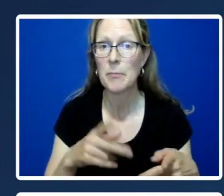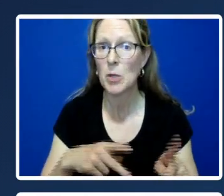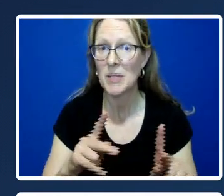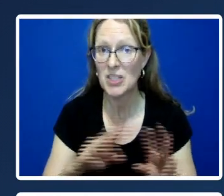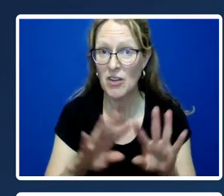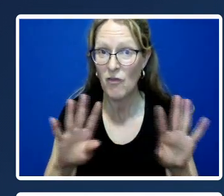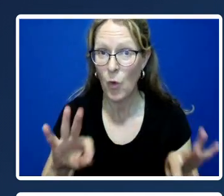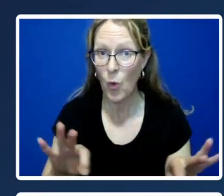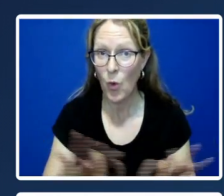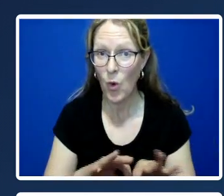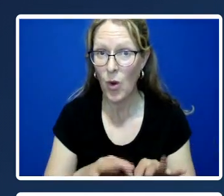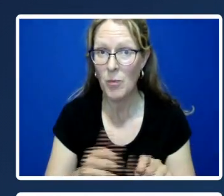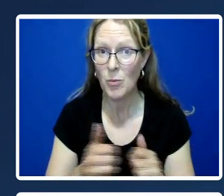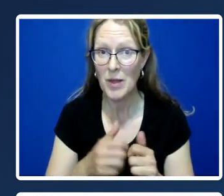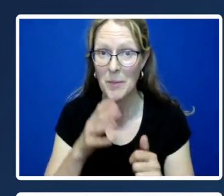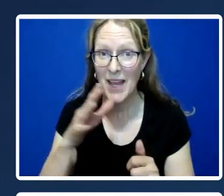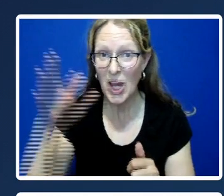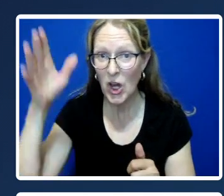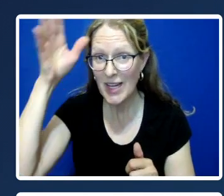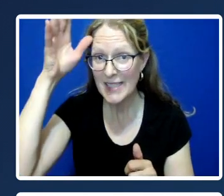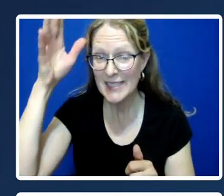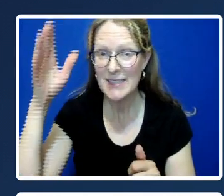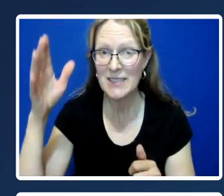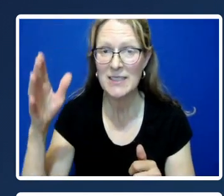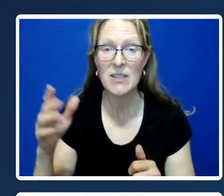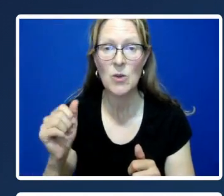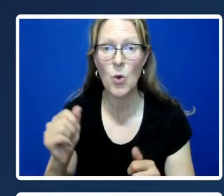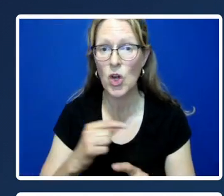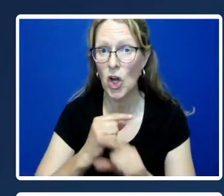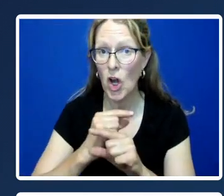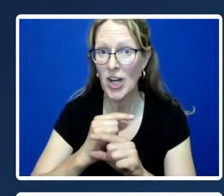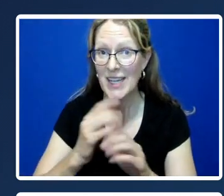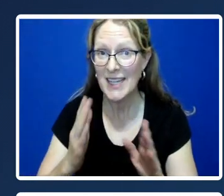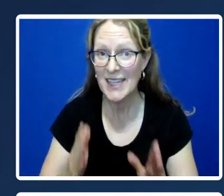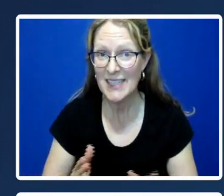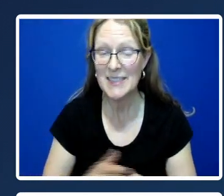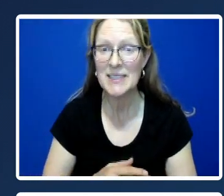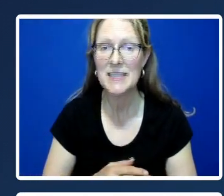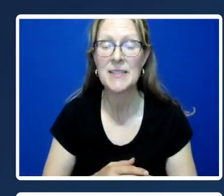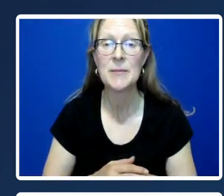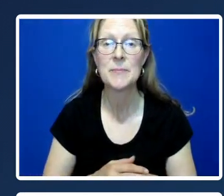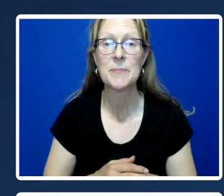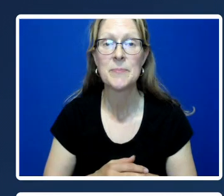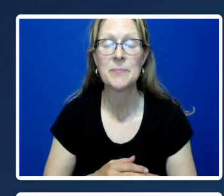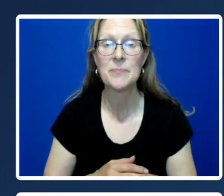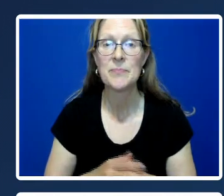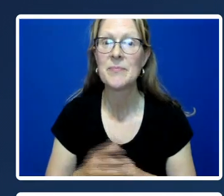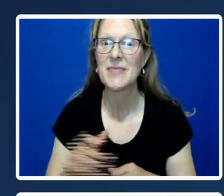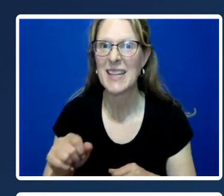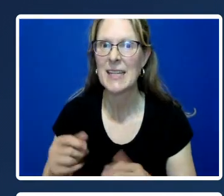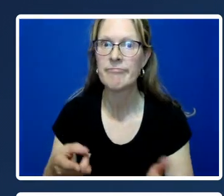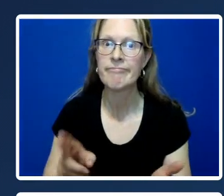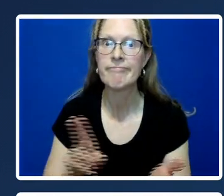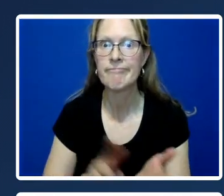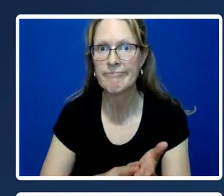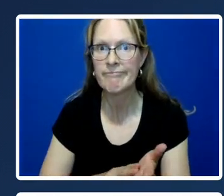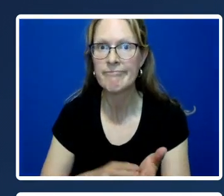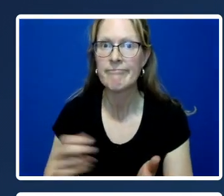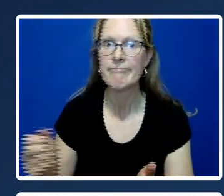caregivers or guardians, get those signed and returned back to us, making sure that we have,